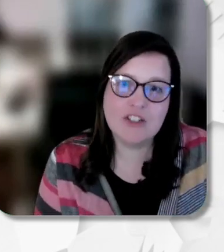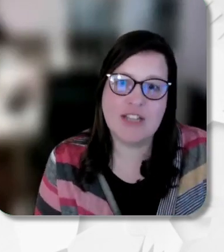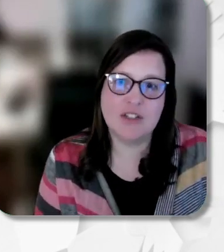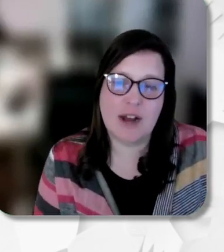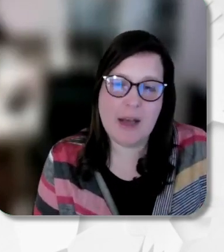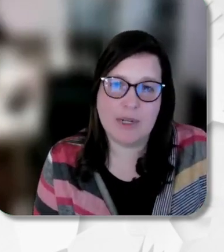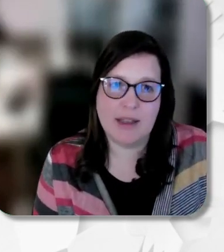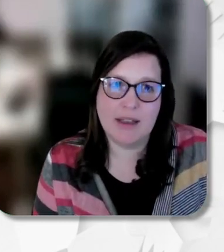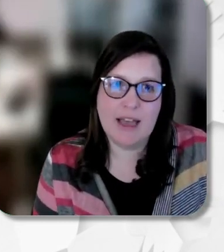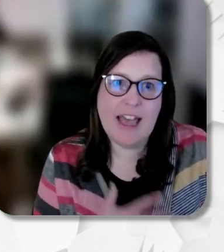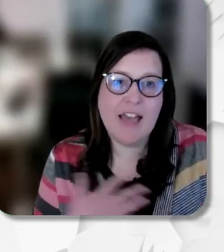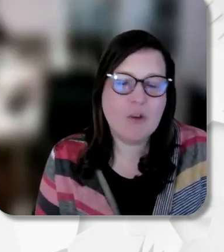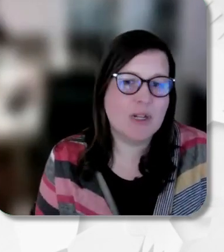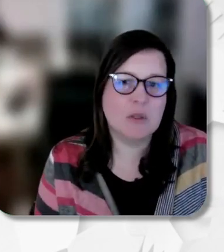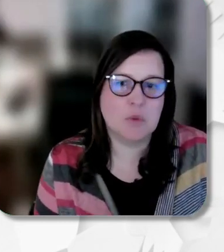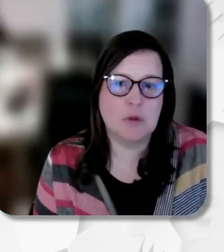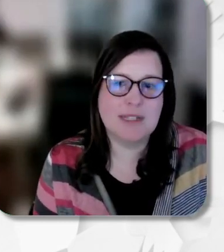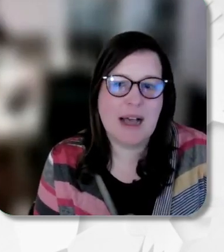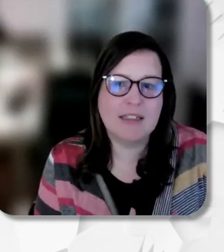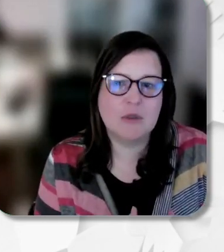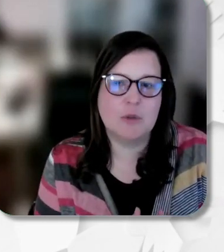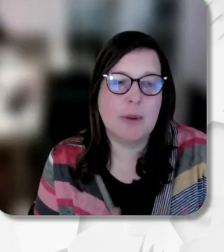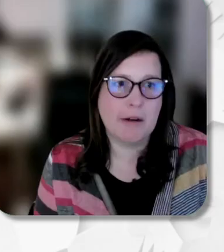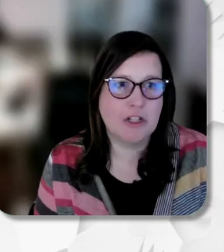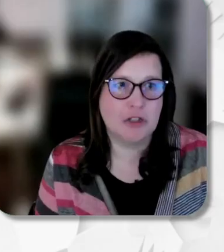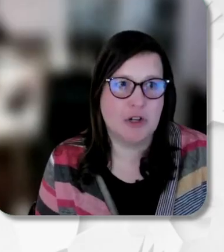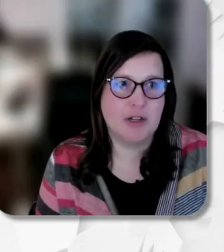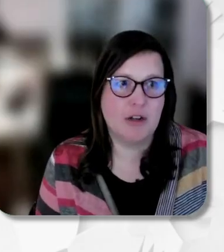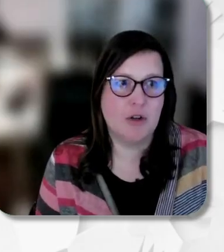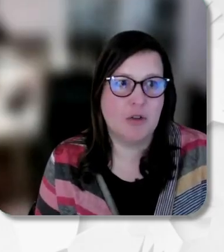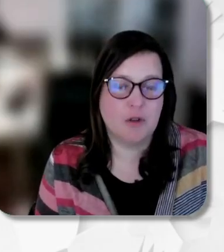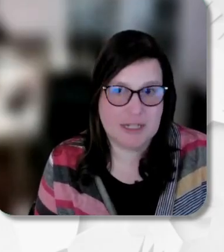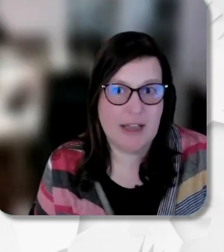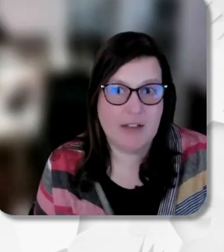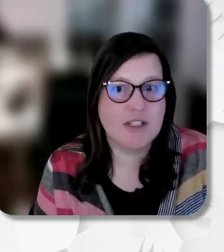these changes are happening everyone in this room is tasked with preparing children for today for